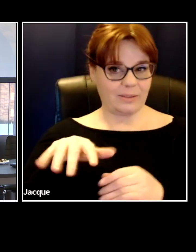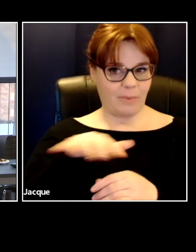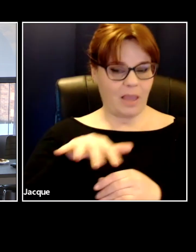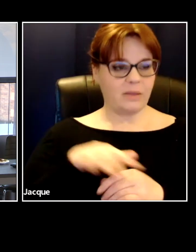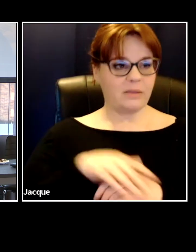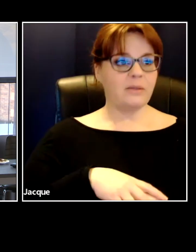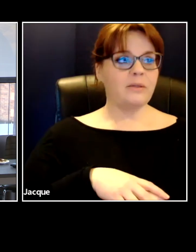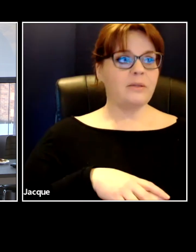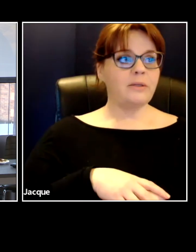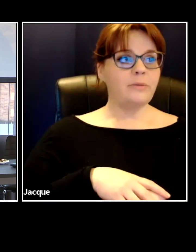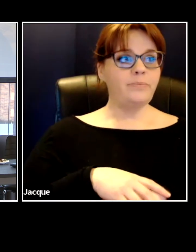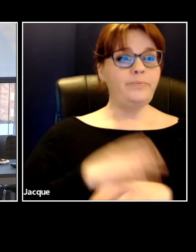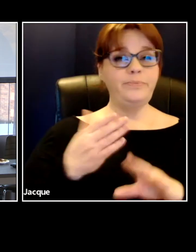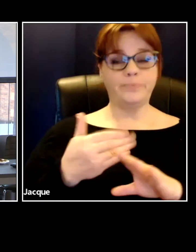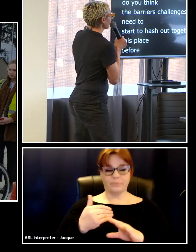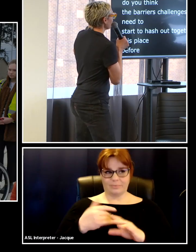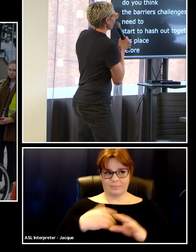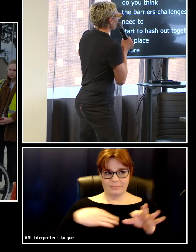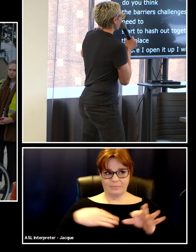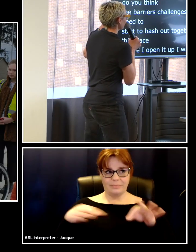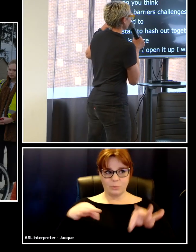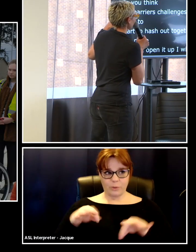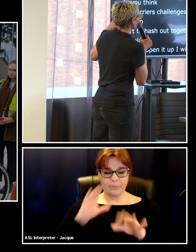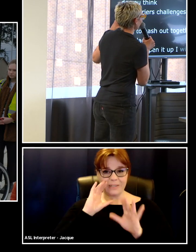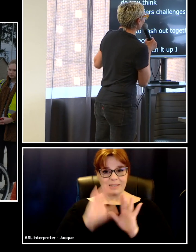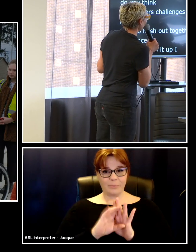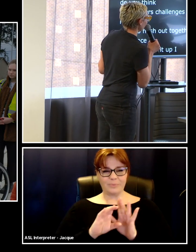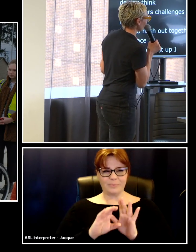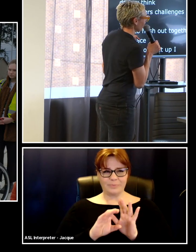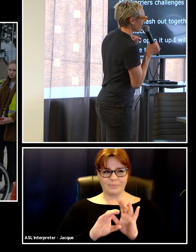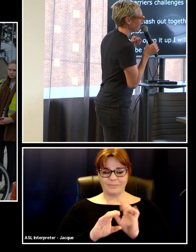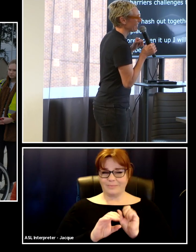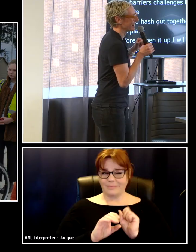actually open that up, I'm going to describe this image. Um, this is an image from a rock roll event